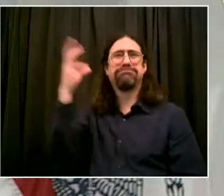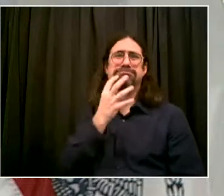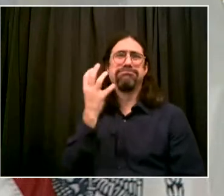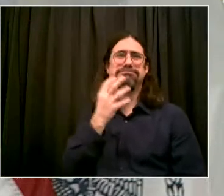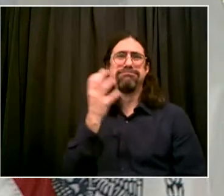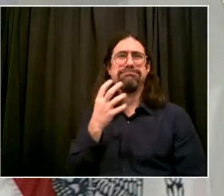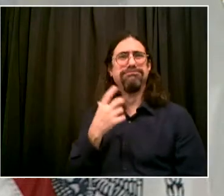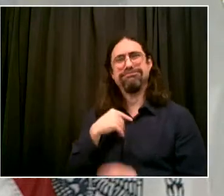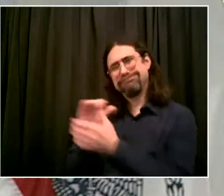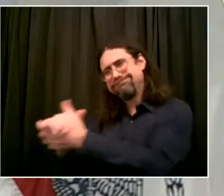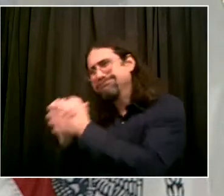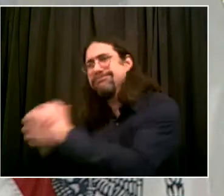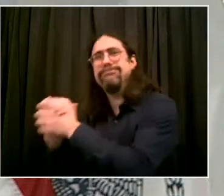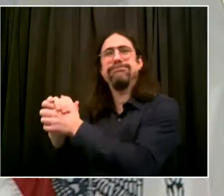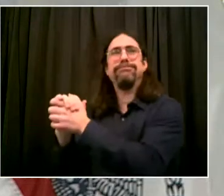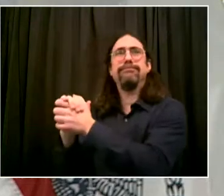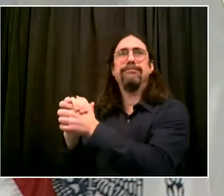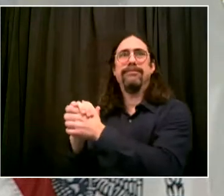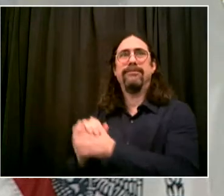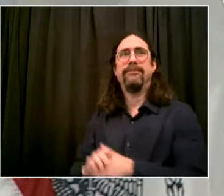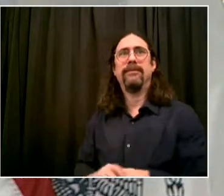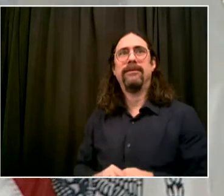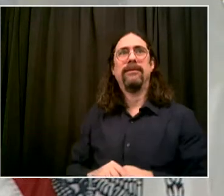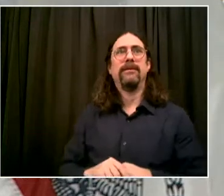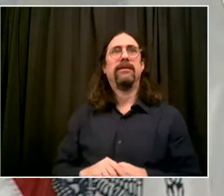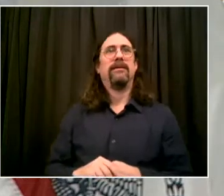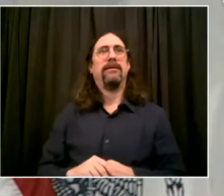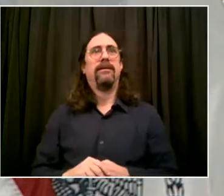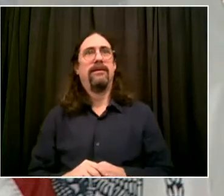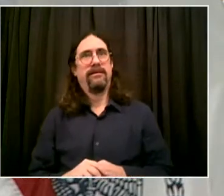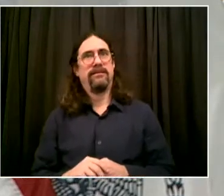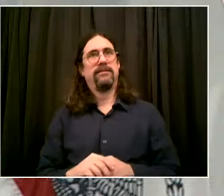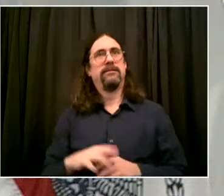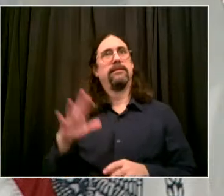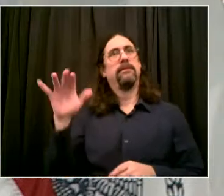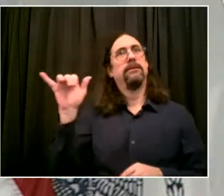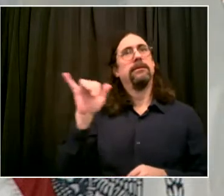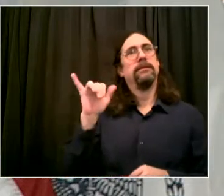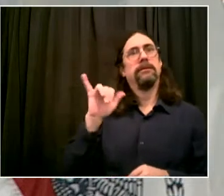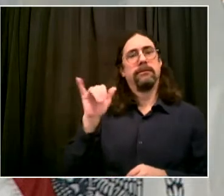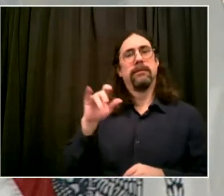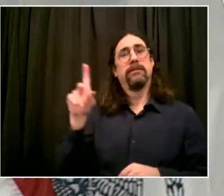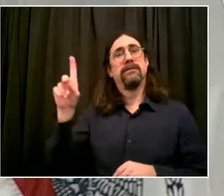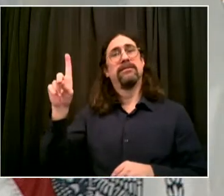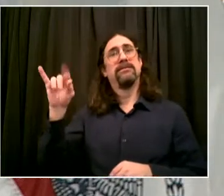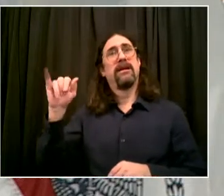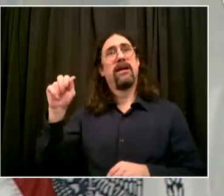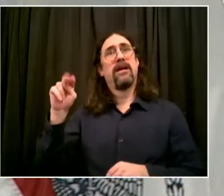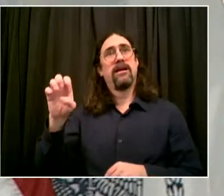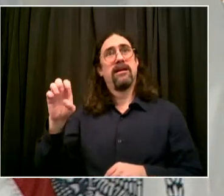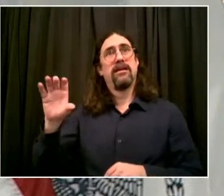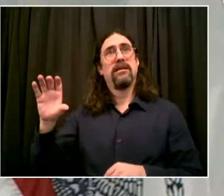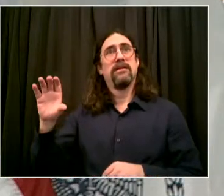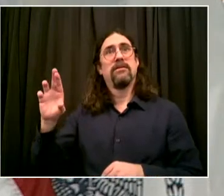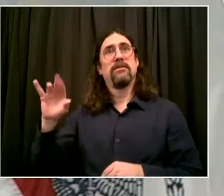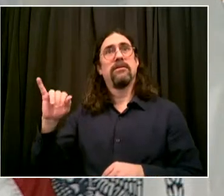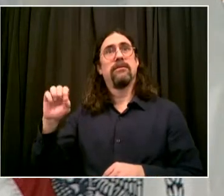PP OLLYRERECHA THAT ROLE AND OF COURSE THE NATIONAL FEMA